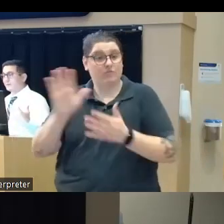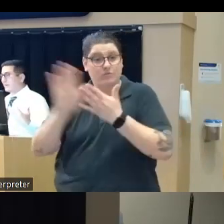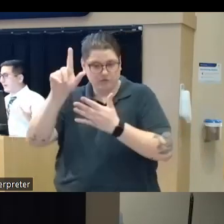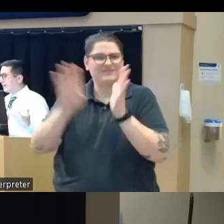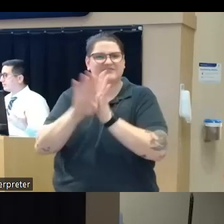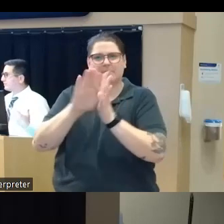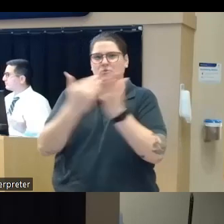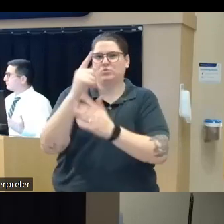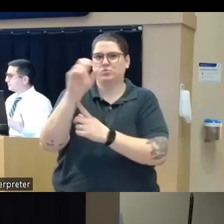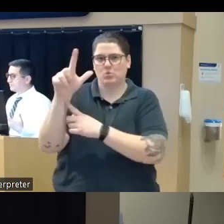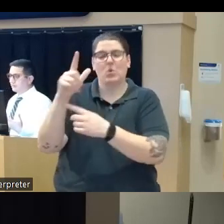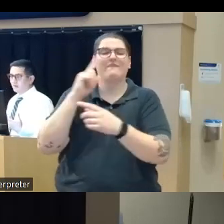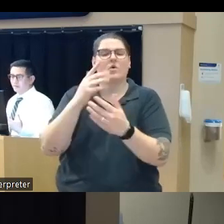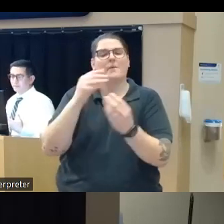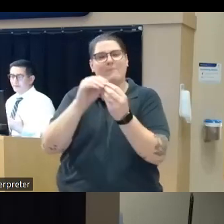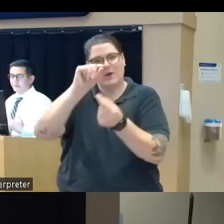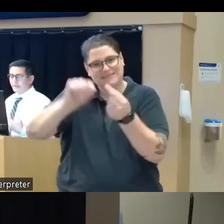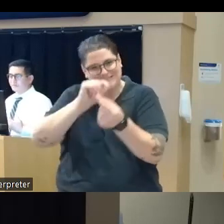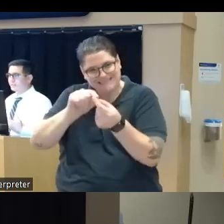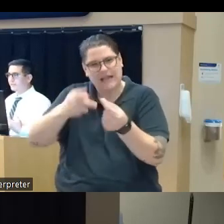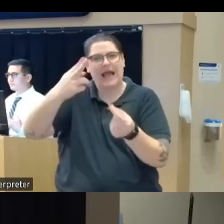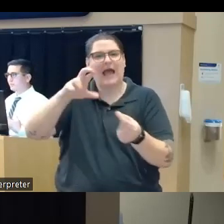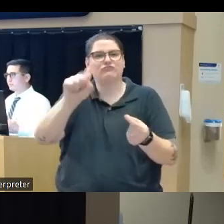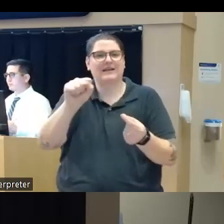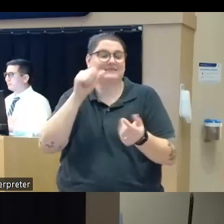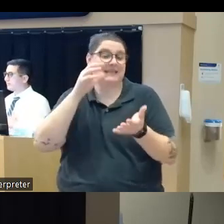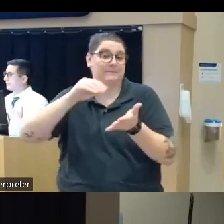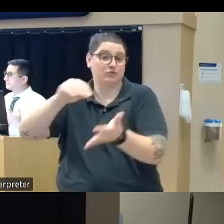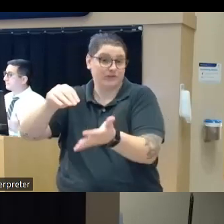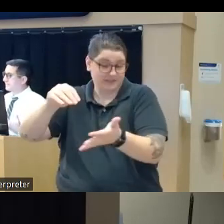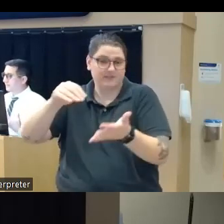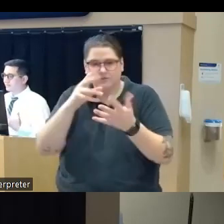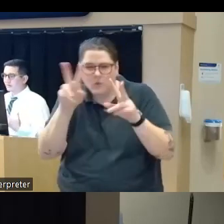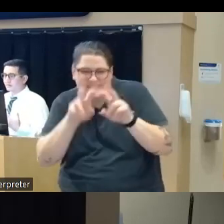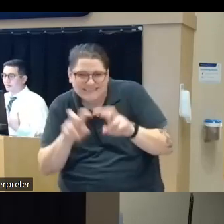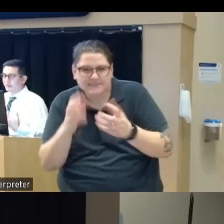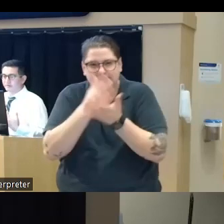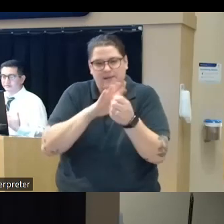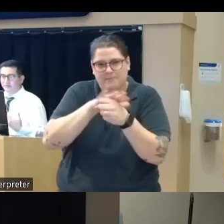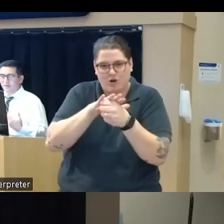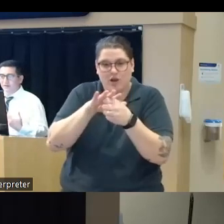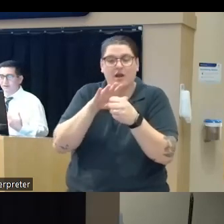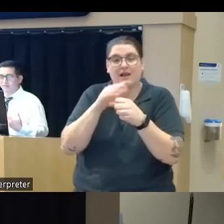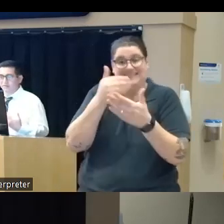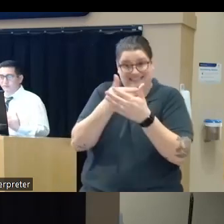to get a higher resolution of Imaging as well and sort of looking at some of the area other areas of